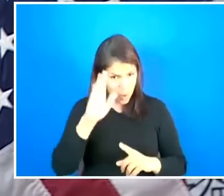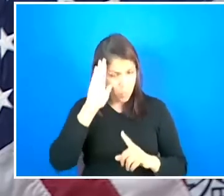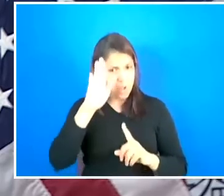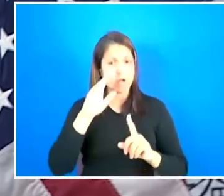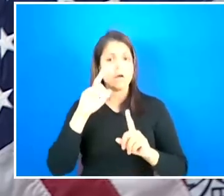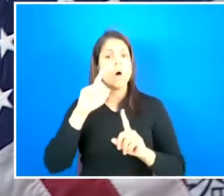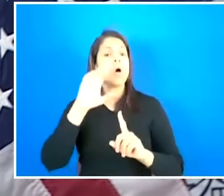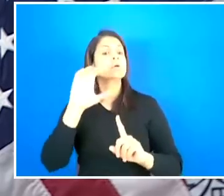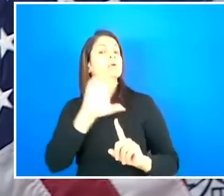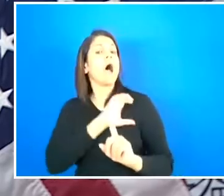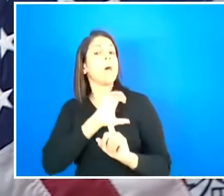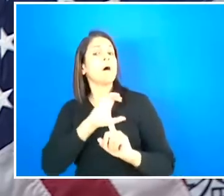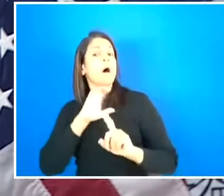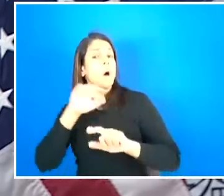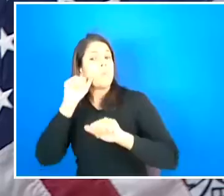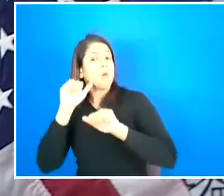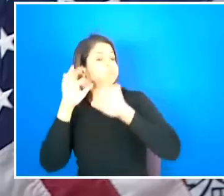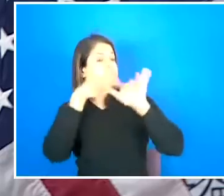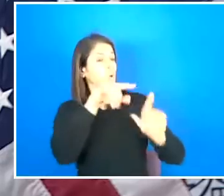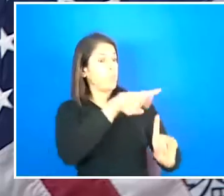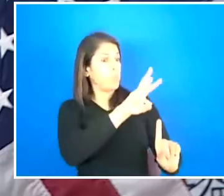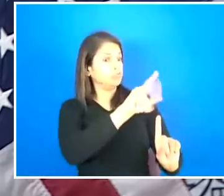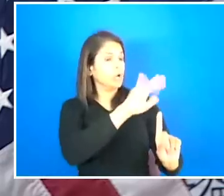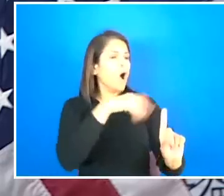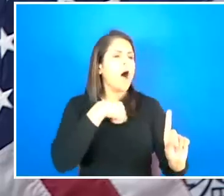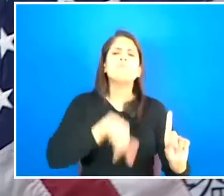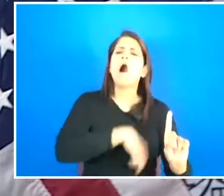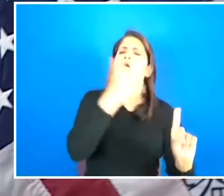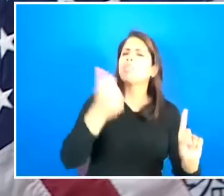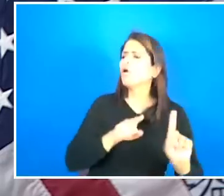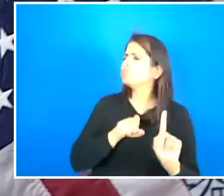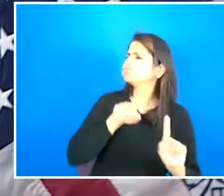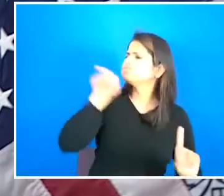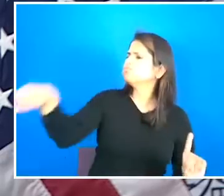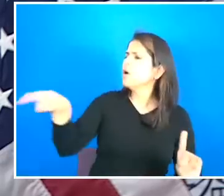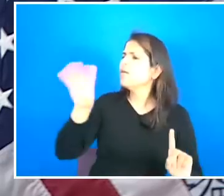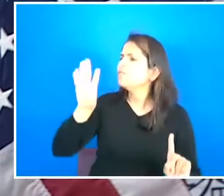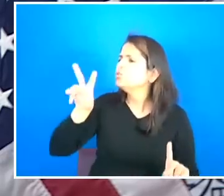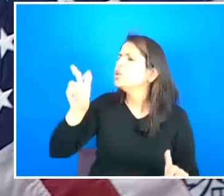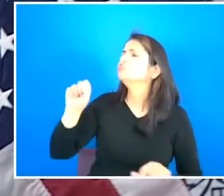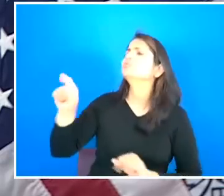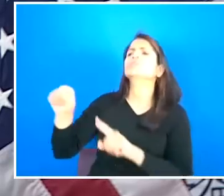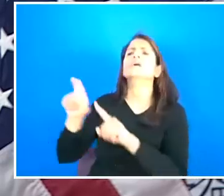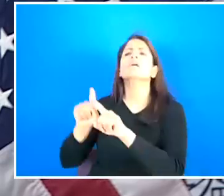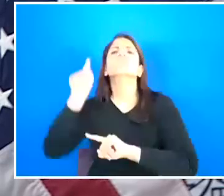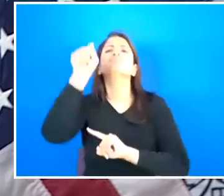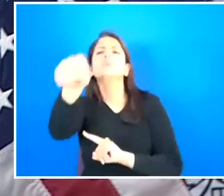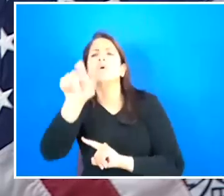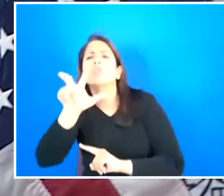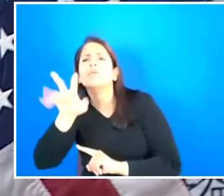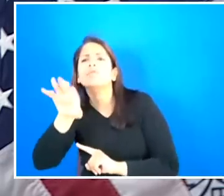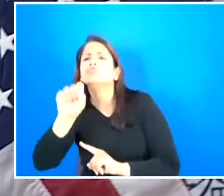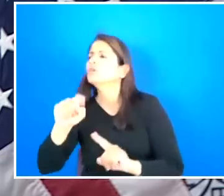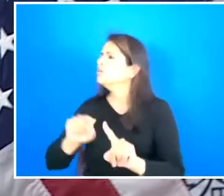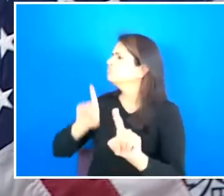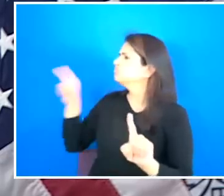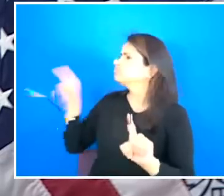HOUSING PLAN OVER HTE ENXTTW O YEARS, WILL THAT ADVERSELY AFFECT THE NUMBER OF HOMELESS IN THE